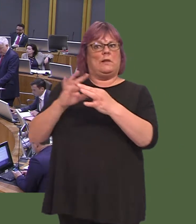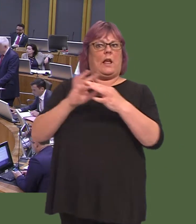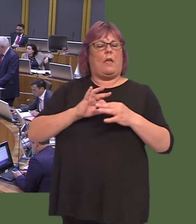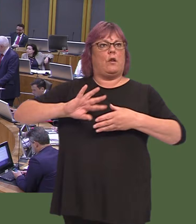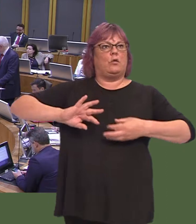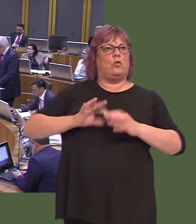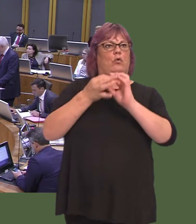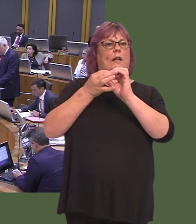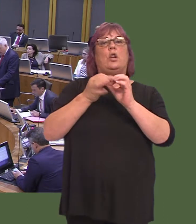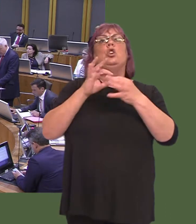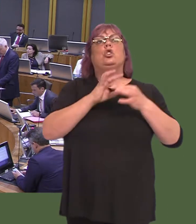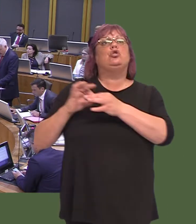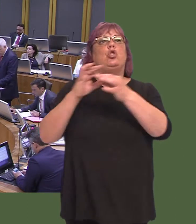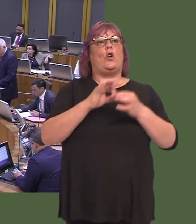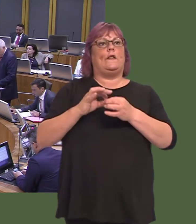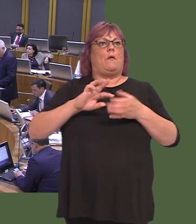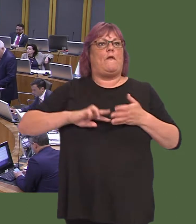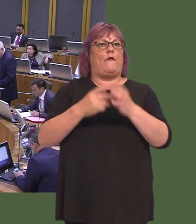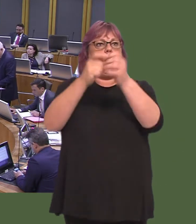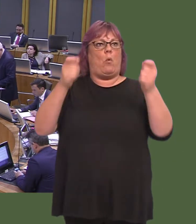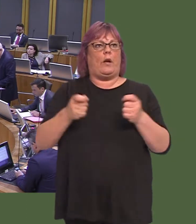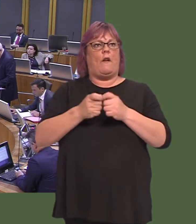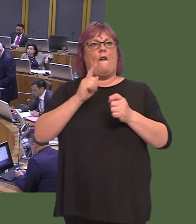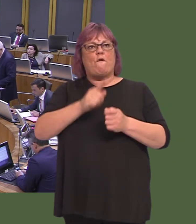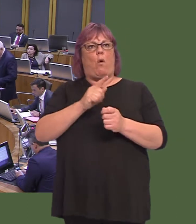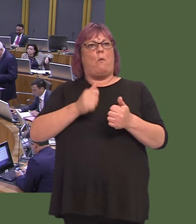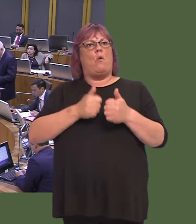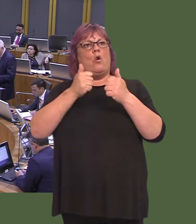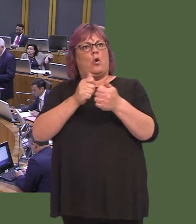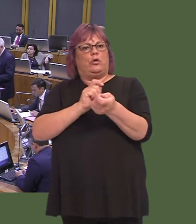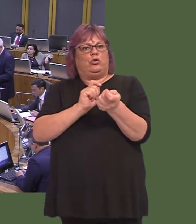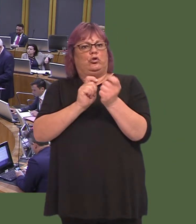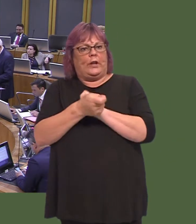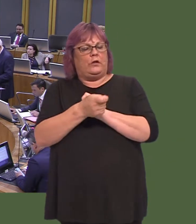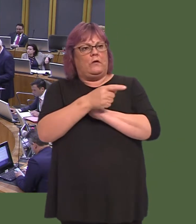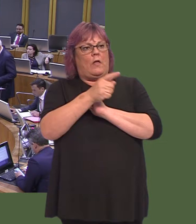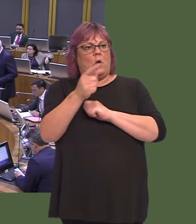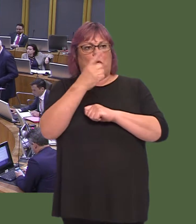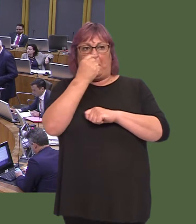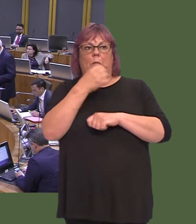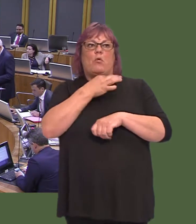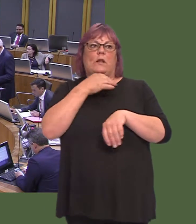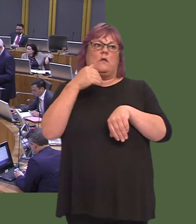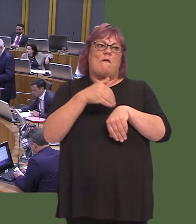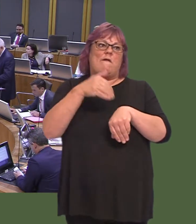joint framework to support positive change for those at risk of offending in Wales.